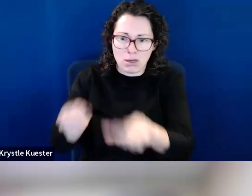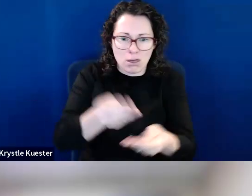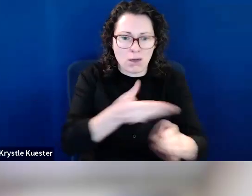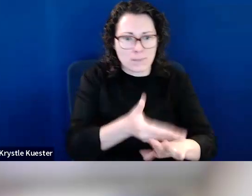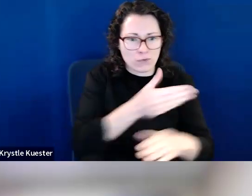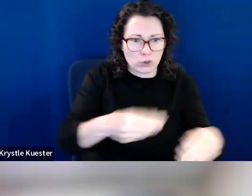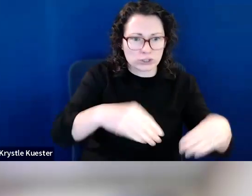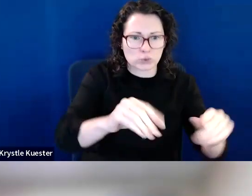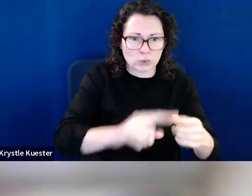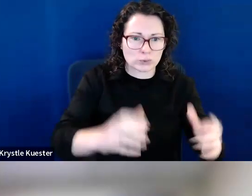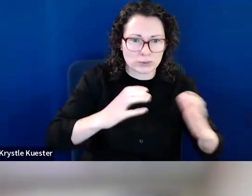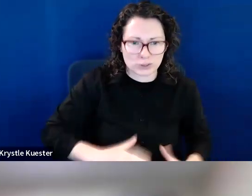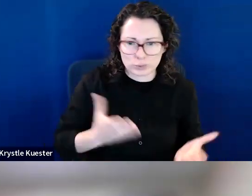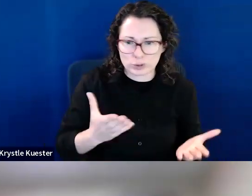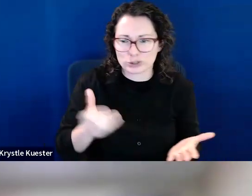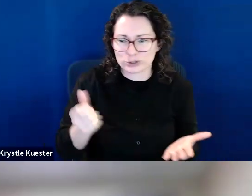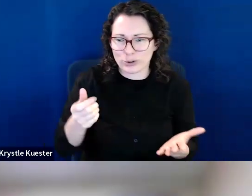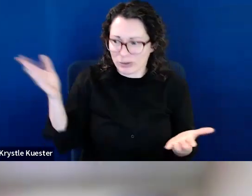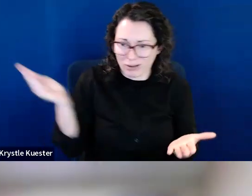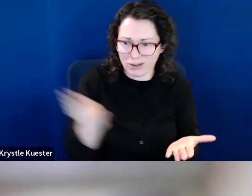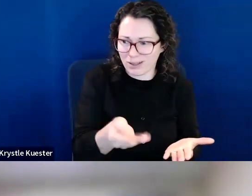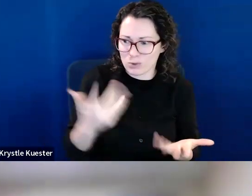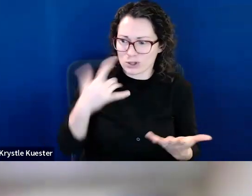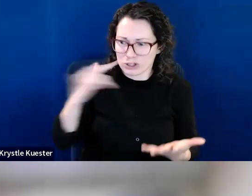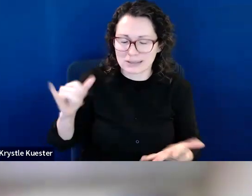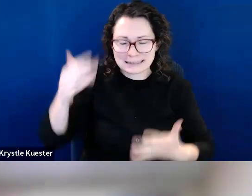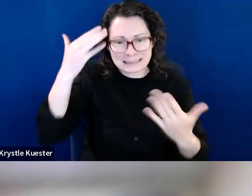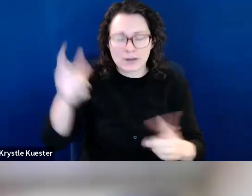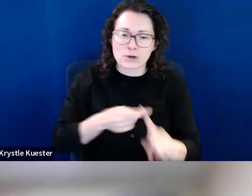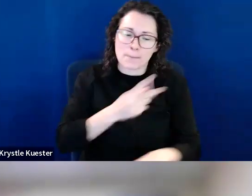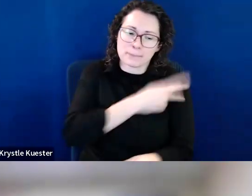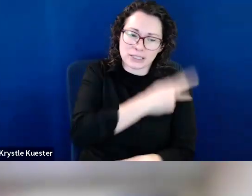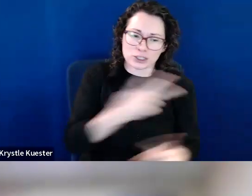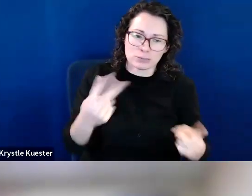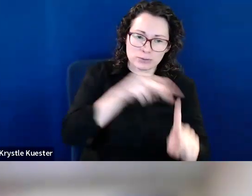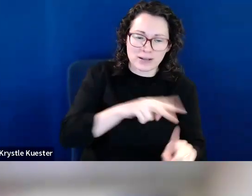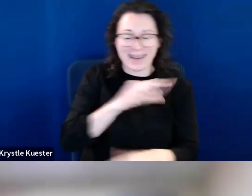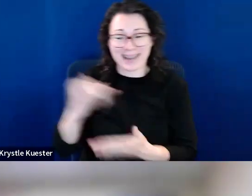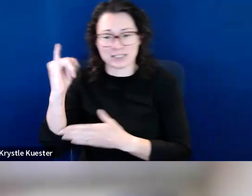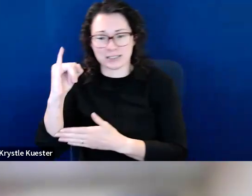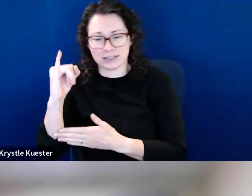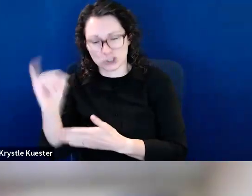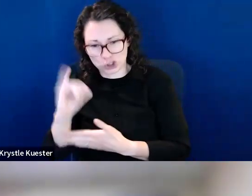uh yes, I but from a patient point of view and from insurance design plan designs, I will be